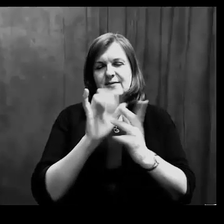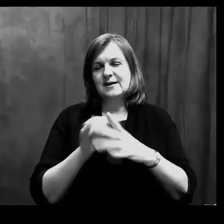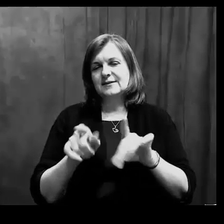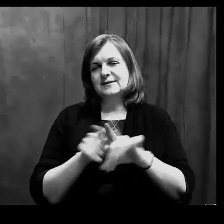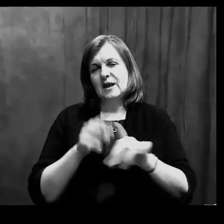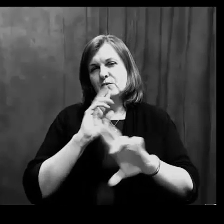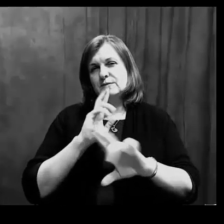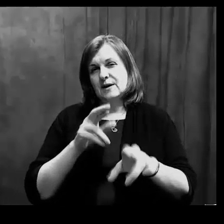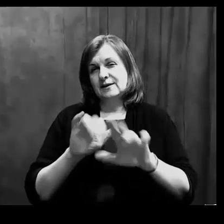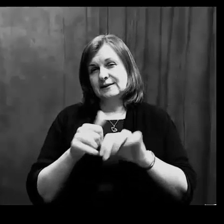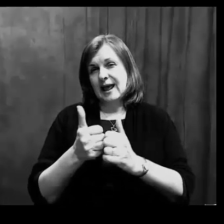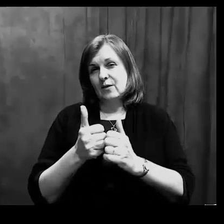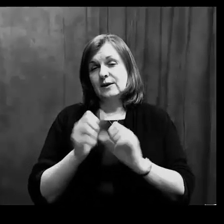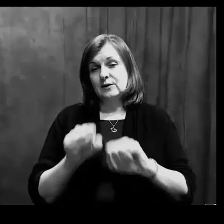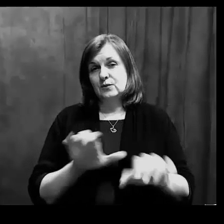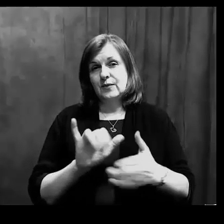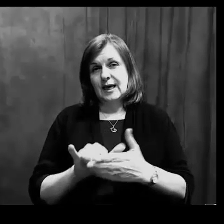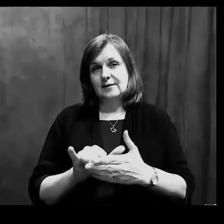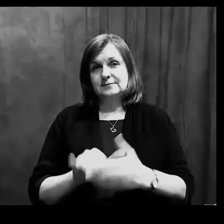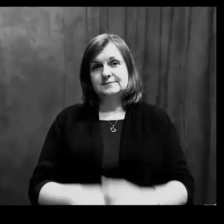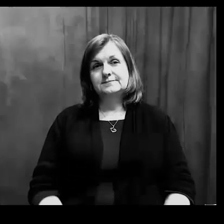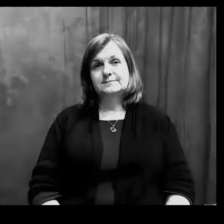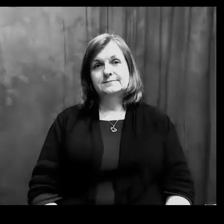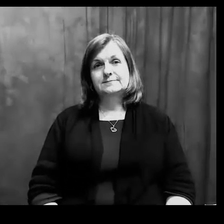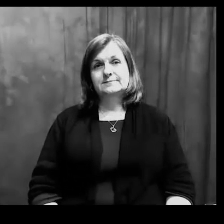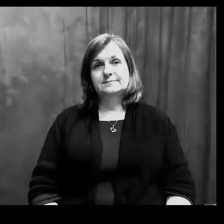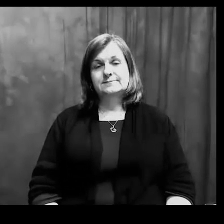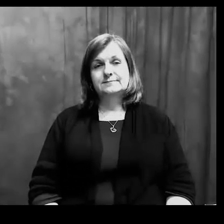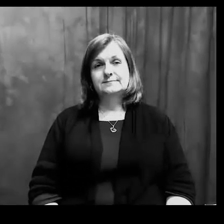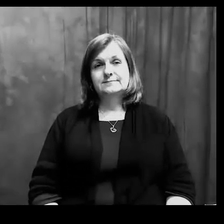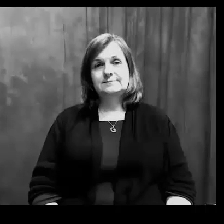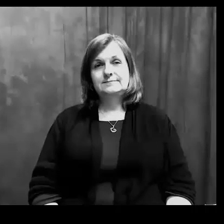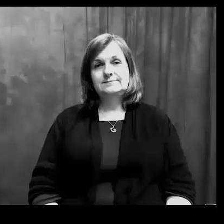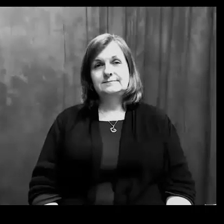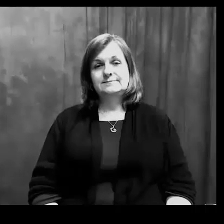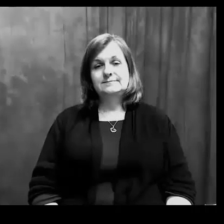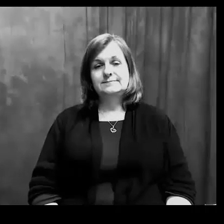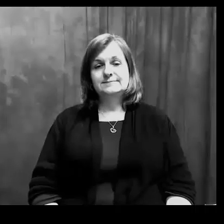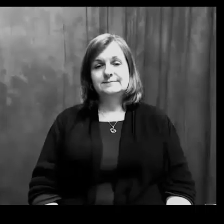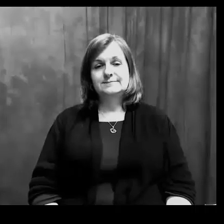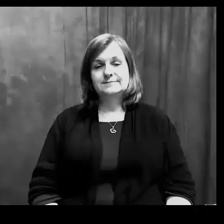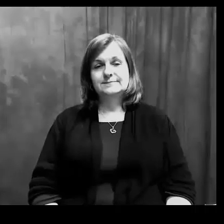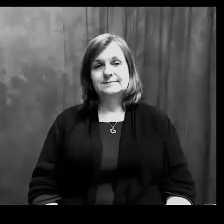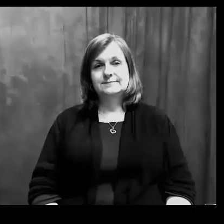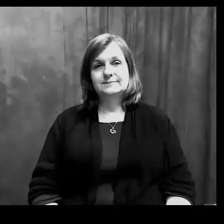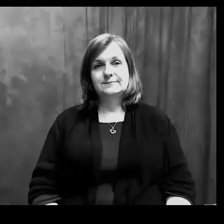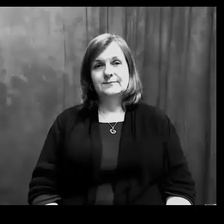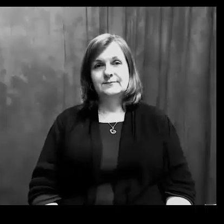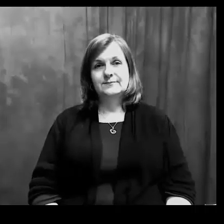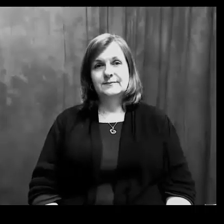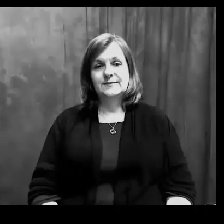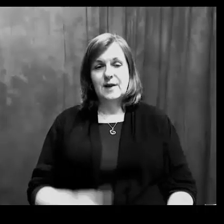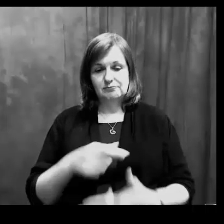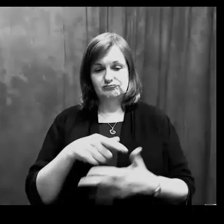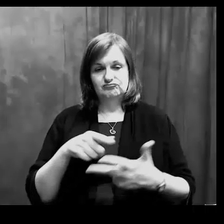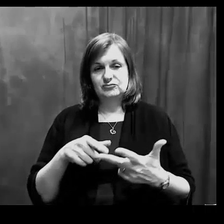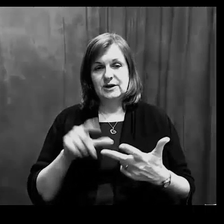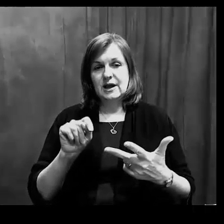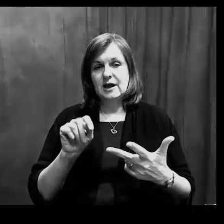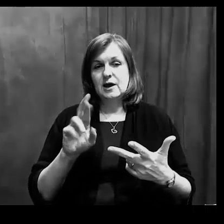this would be the same response and how it's able to actually do that now these are not